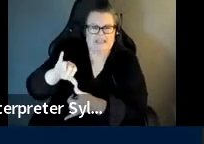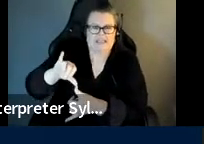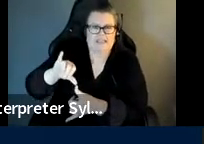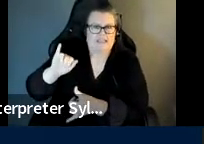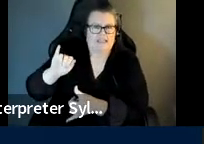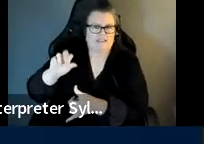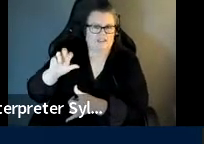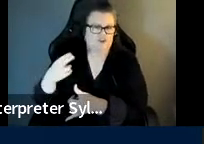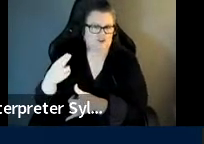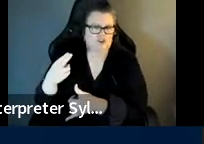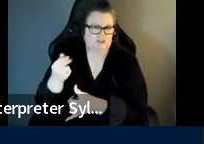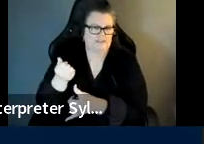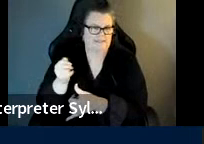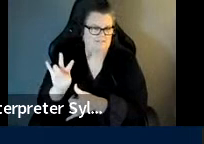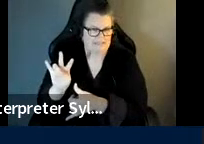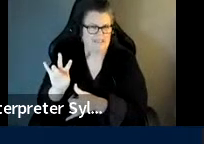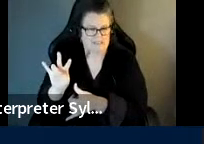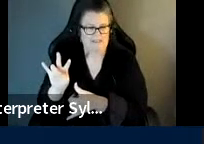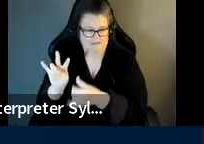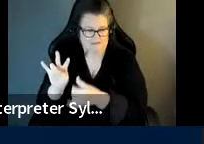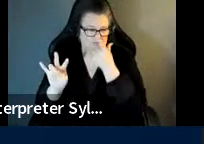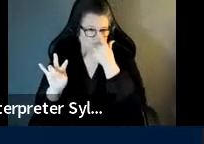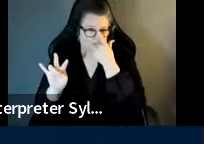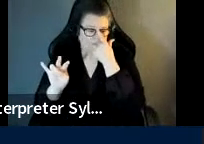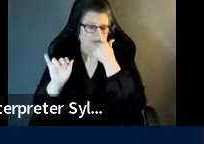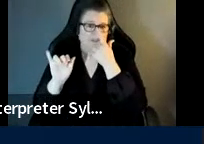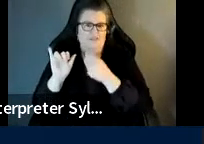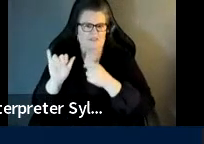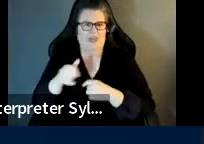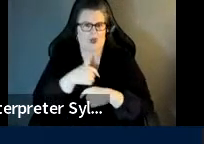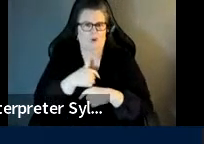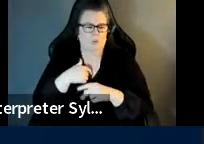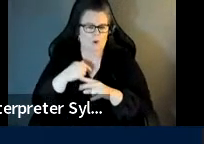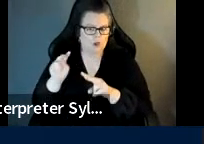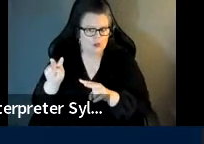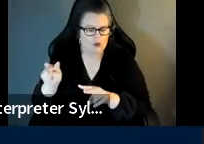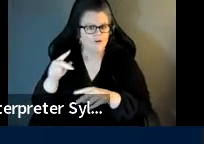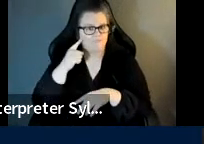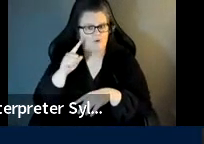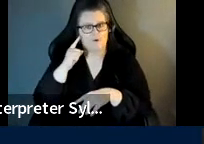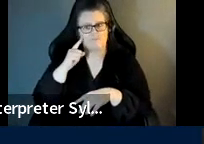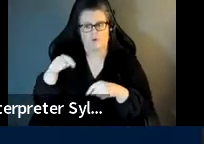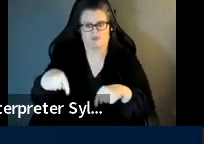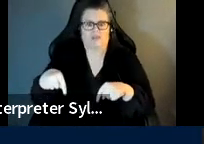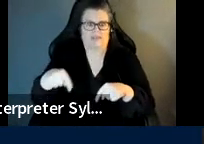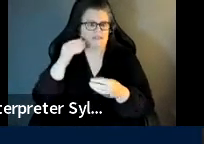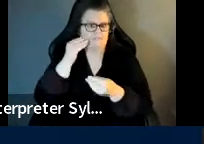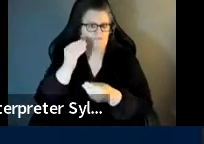meeting. And we're going to go ahead and open this up to public comment.